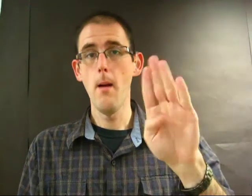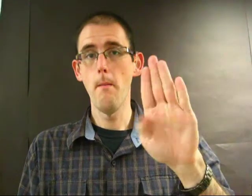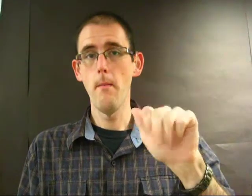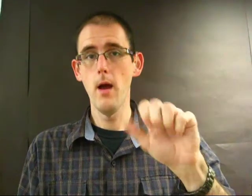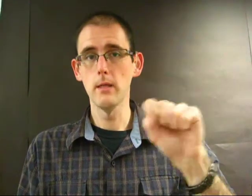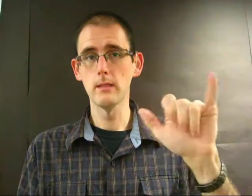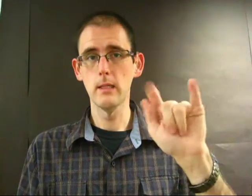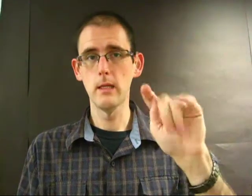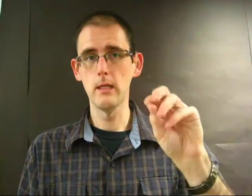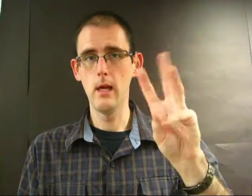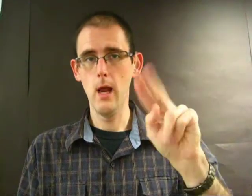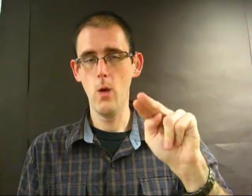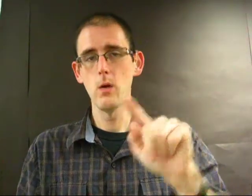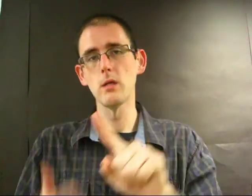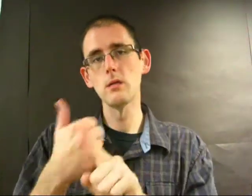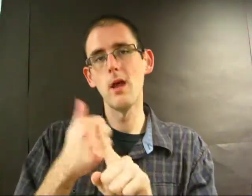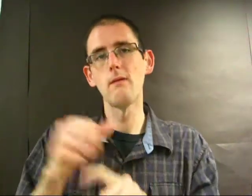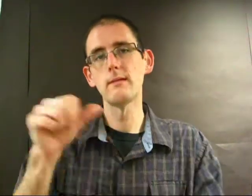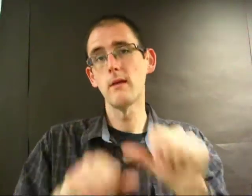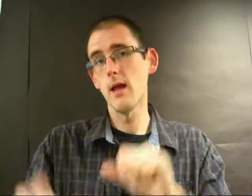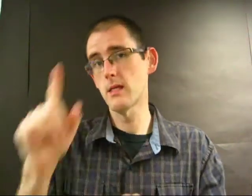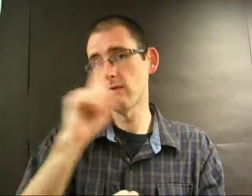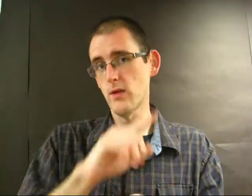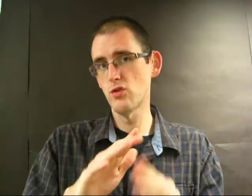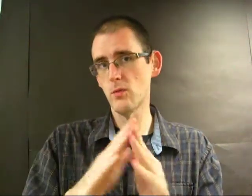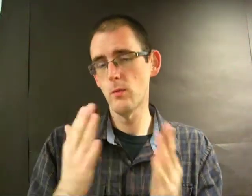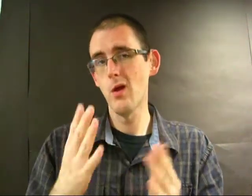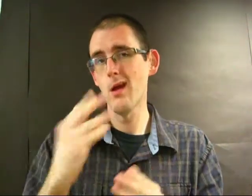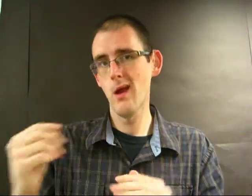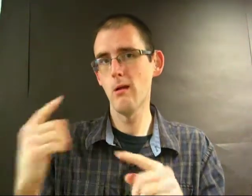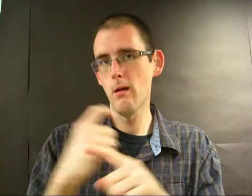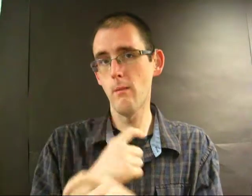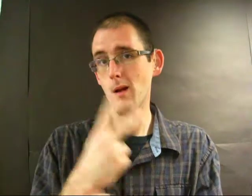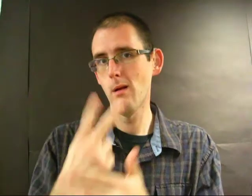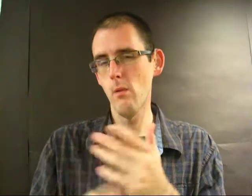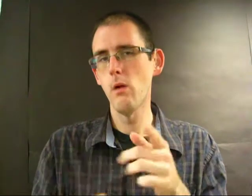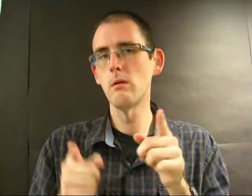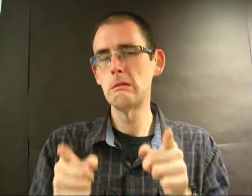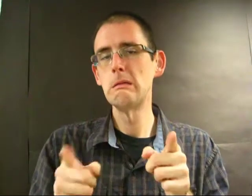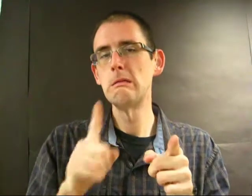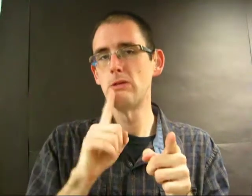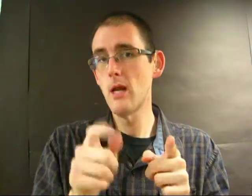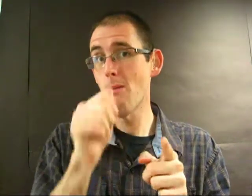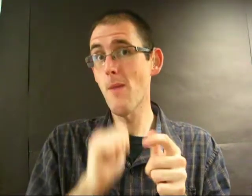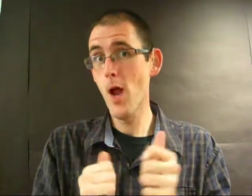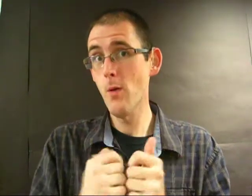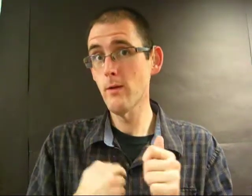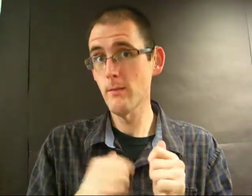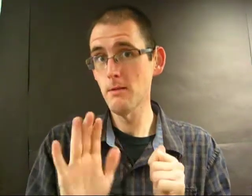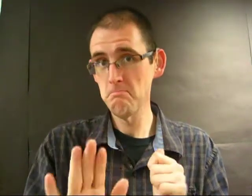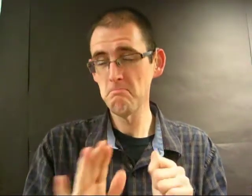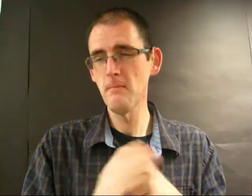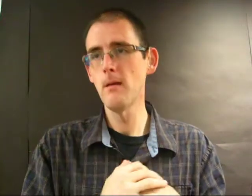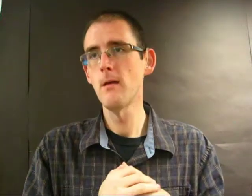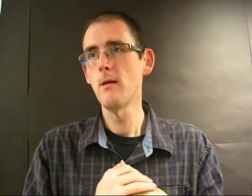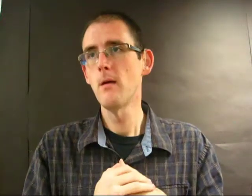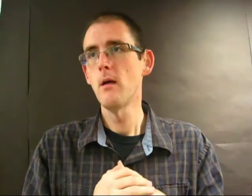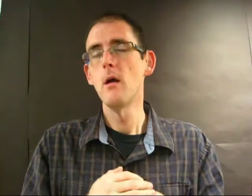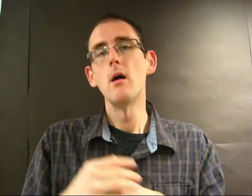Now, "Embassytown" is a science-fiction novel and it's complicated. Bear with me on both counts!